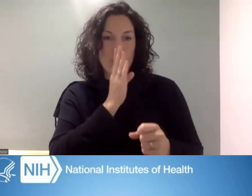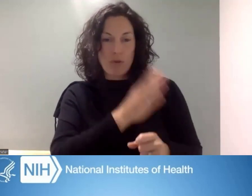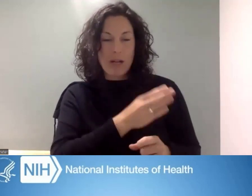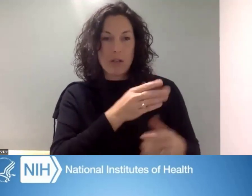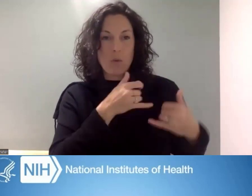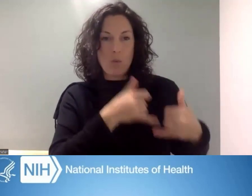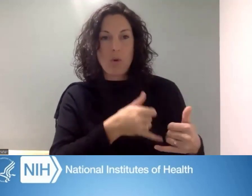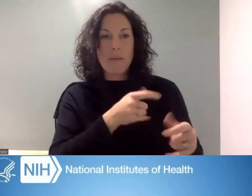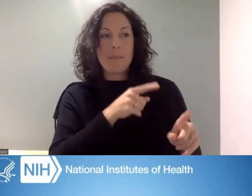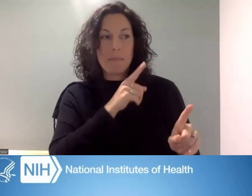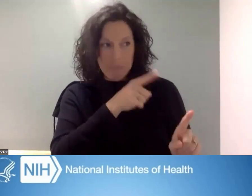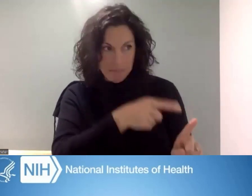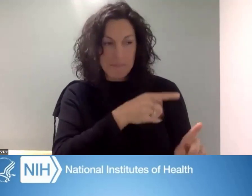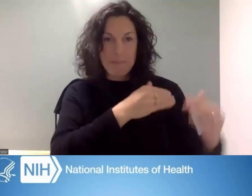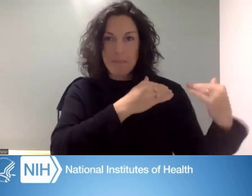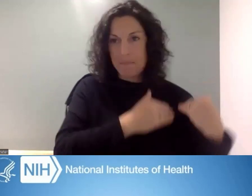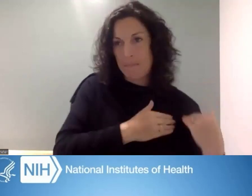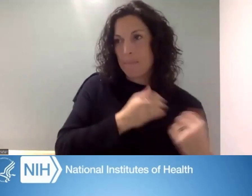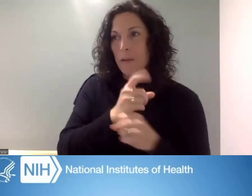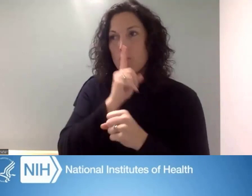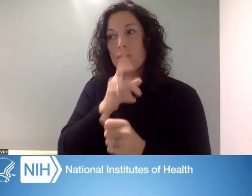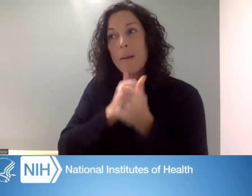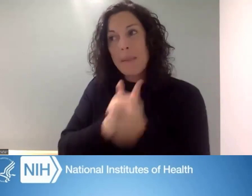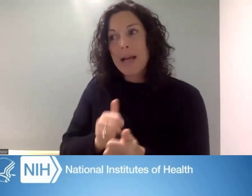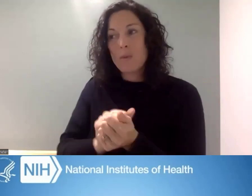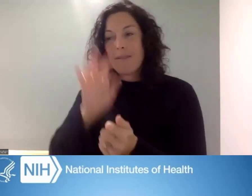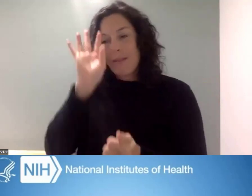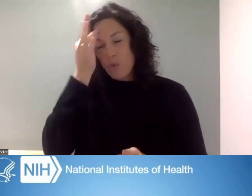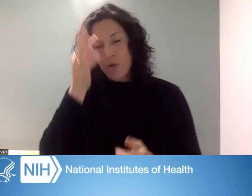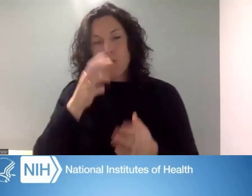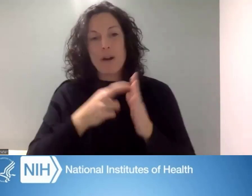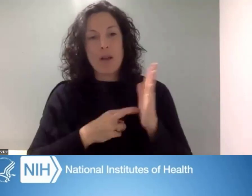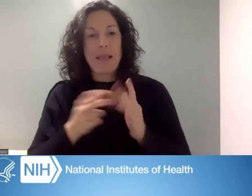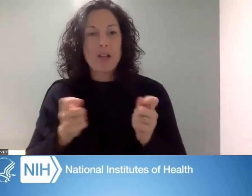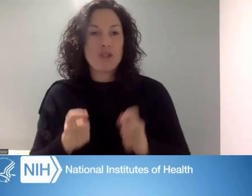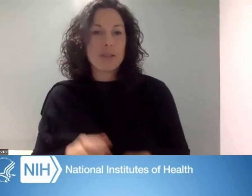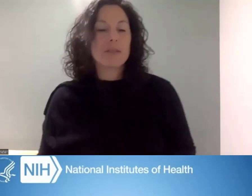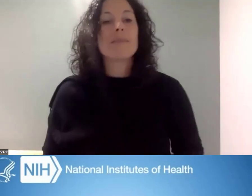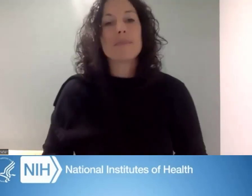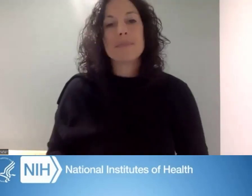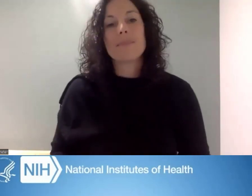to make sure that you're in compliance with federal regulations. Emily Linde: And that's exactly right.